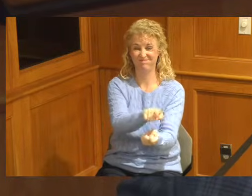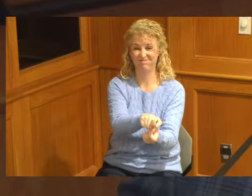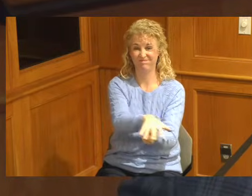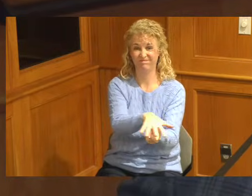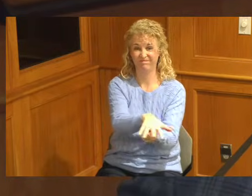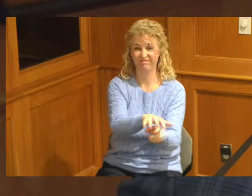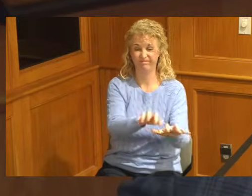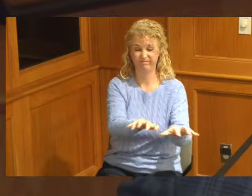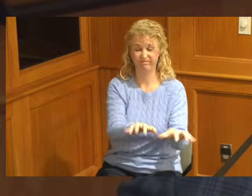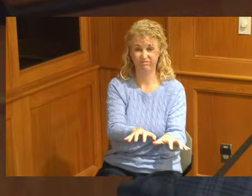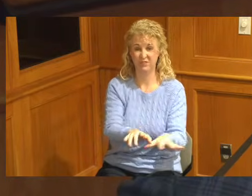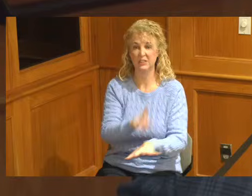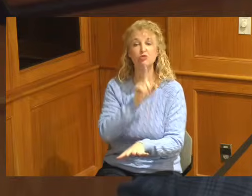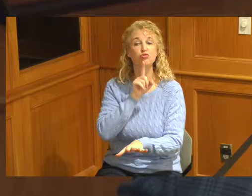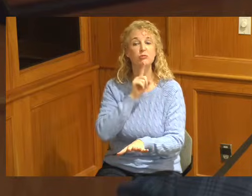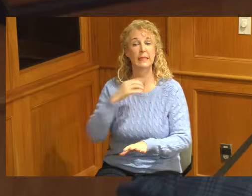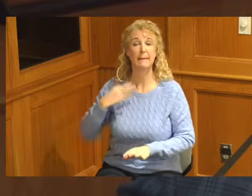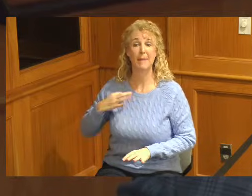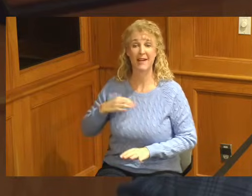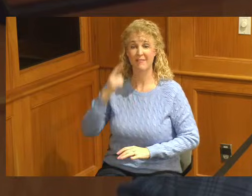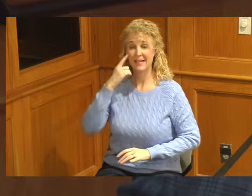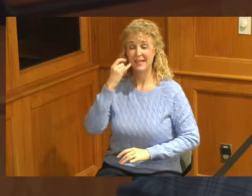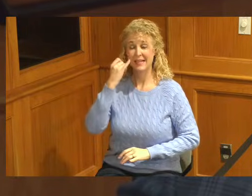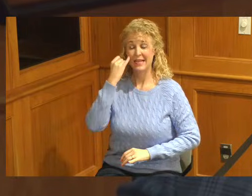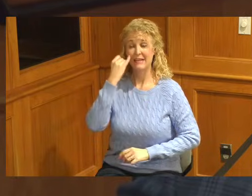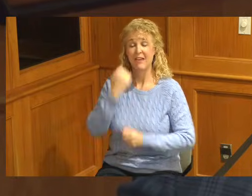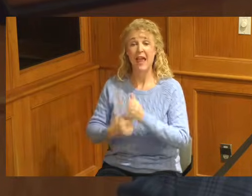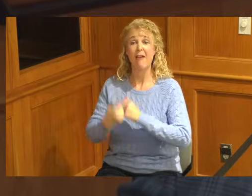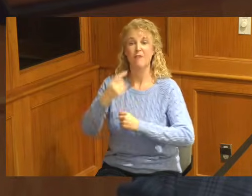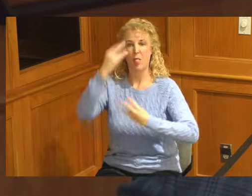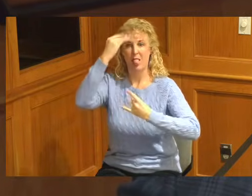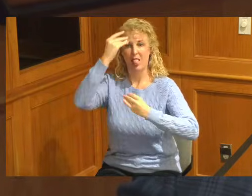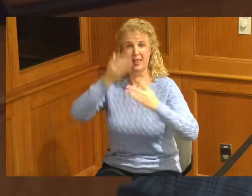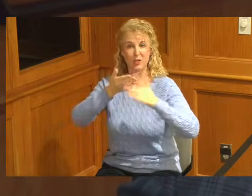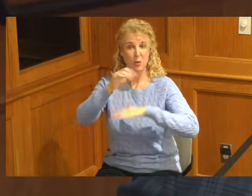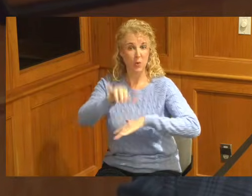a benefit to get these communities to think through. Yes, we would love to. Yeah. So,